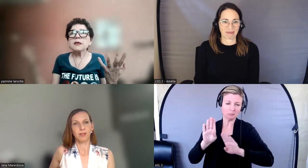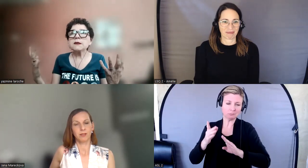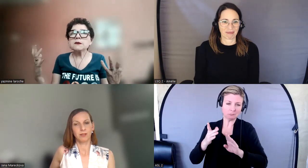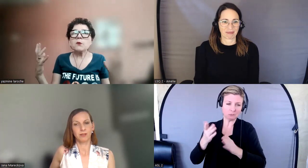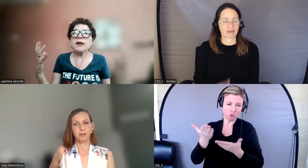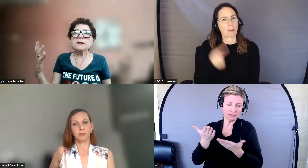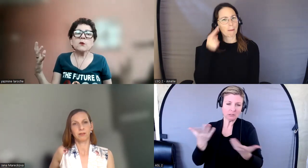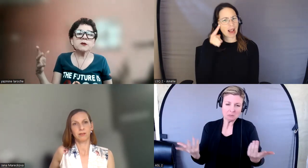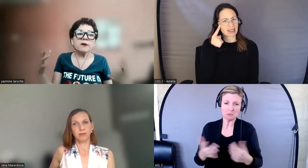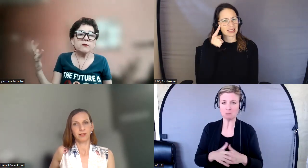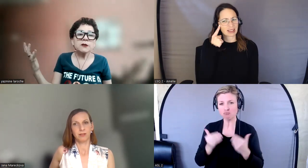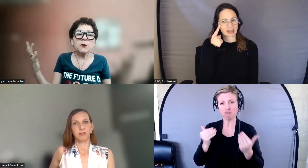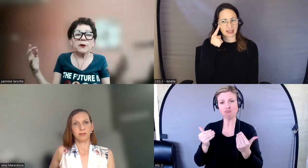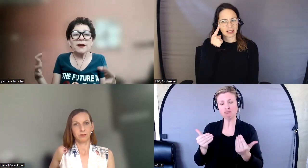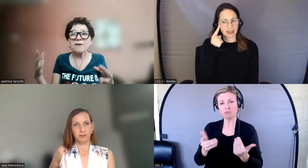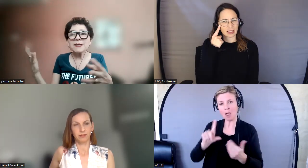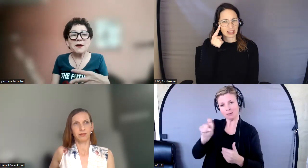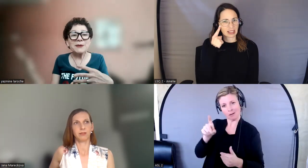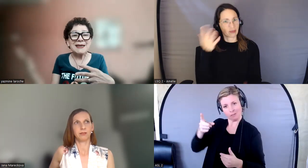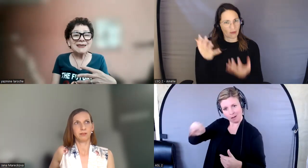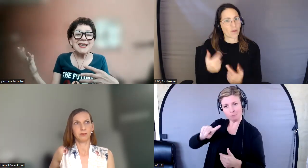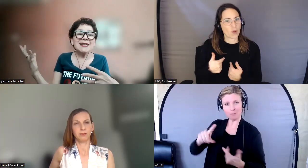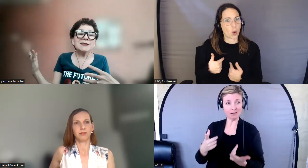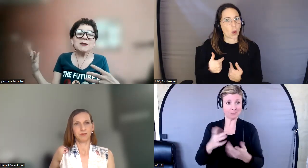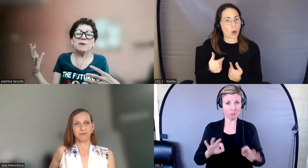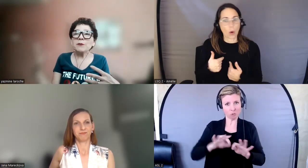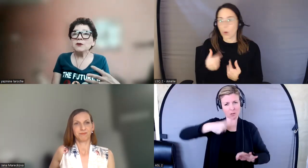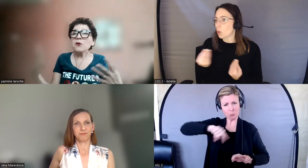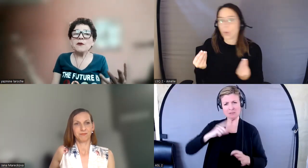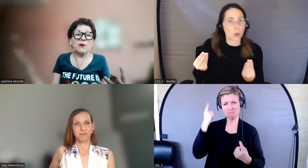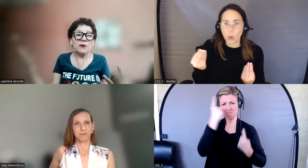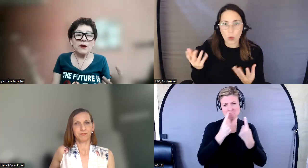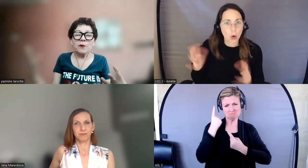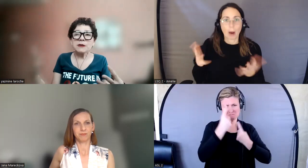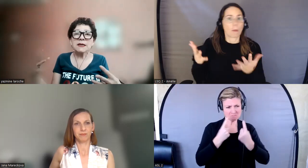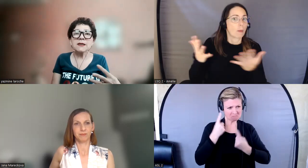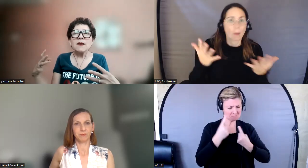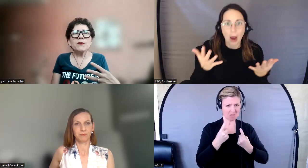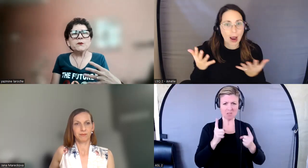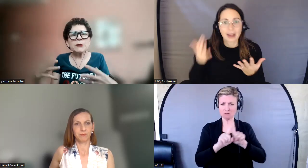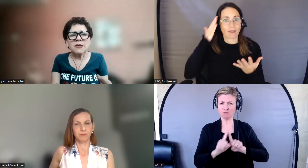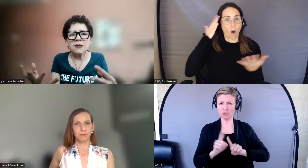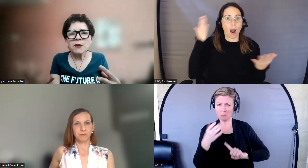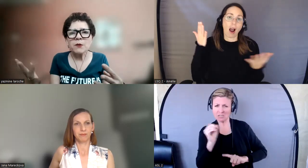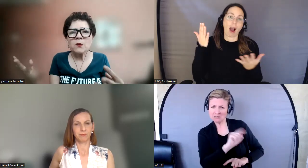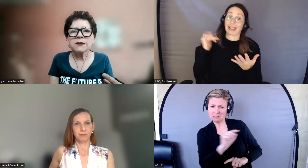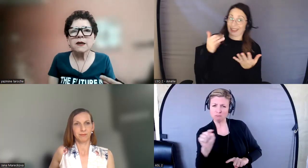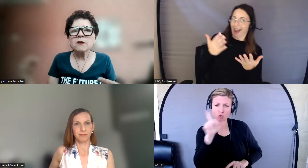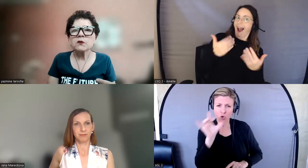one of the things that we ask like where's our inventory of these companies so that people know that they're there because that's the first thing that people will say to you is